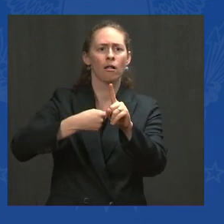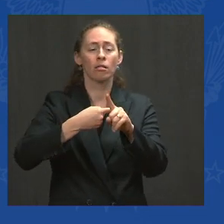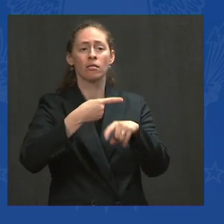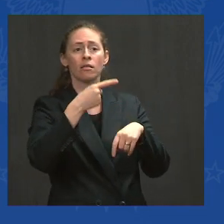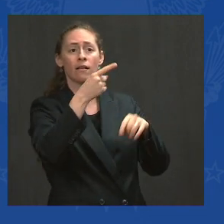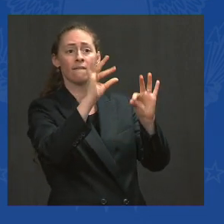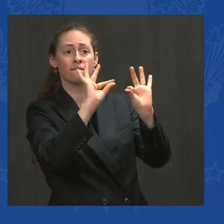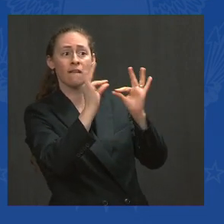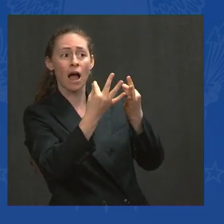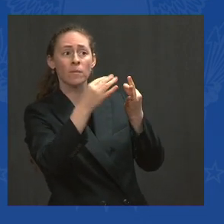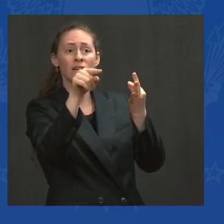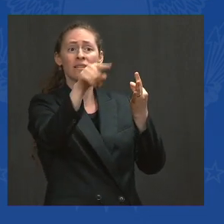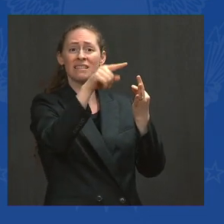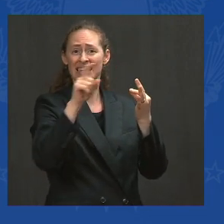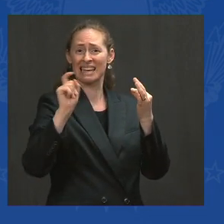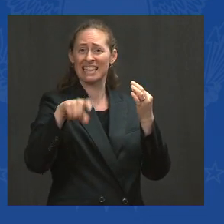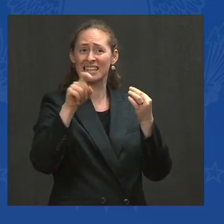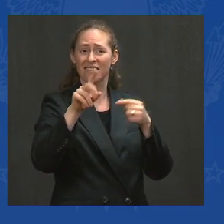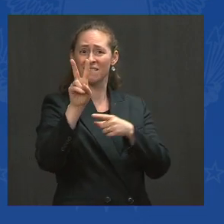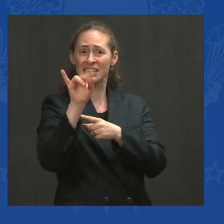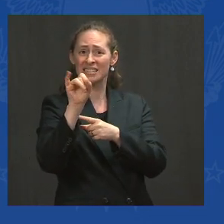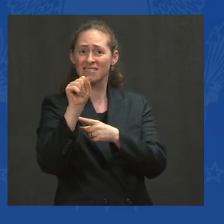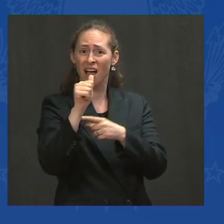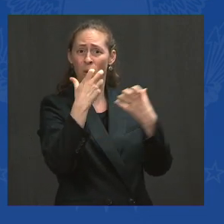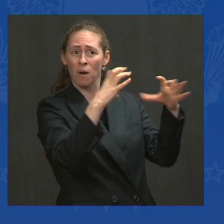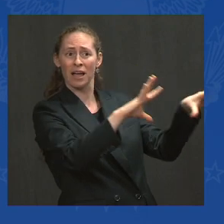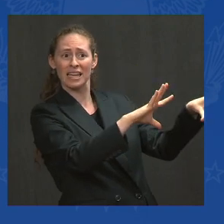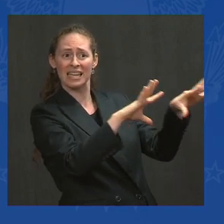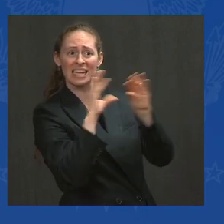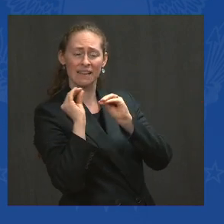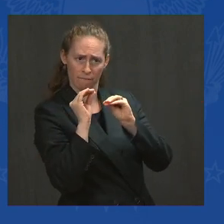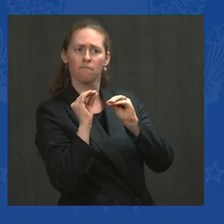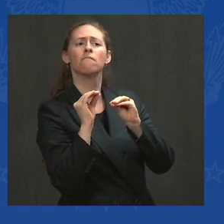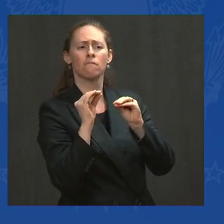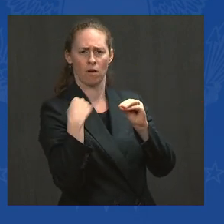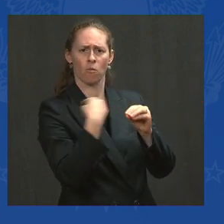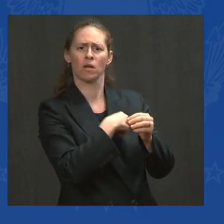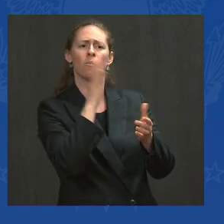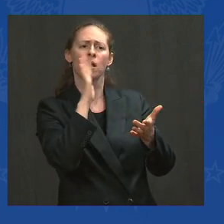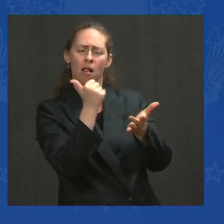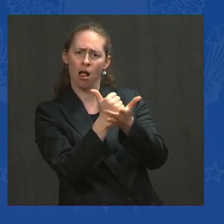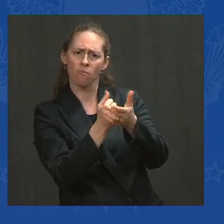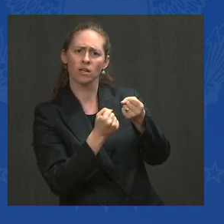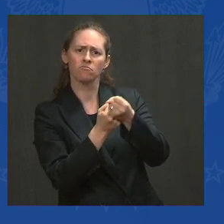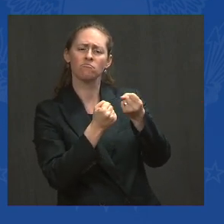We have a point person in the White House and at the State Department-led task force coordinating all these efforts.